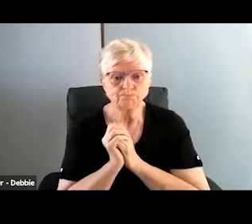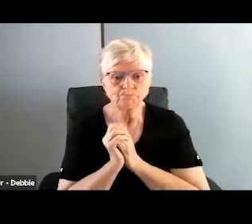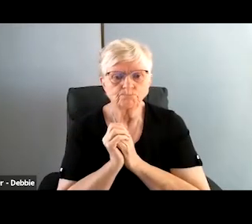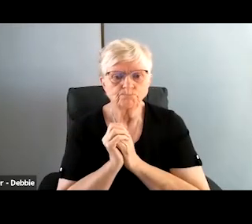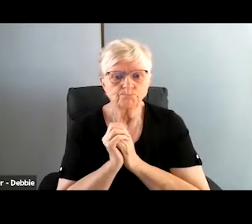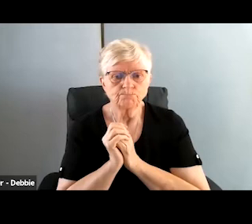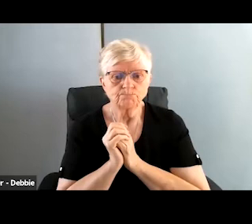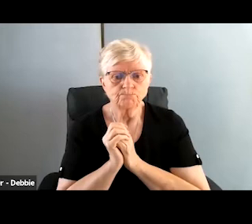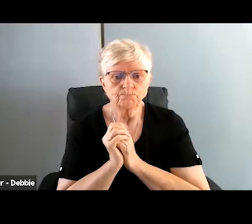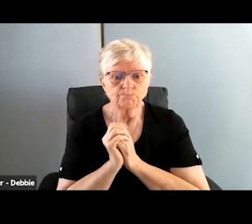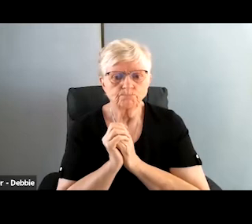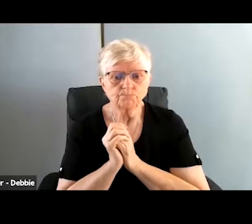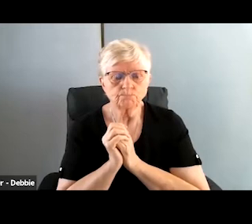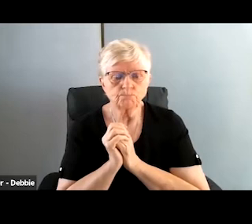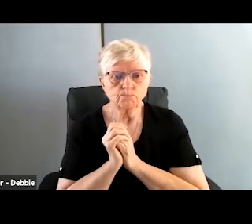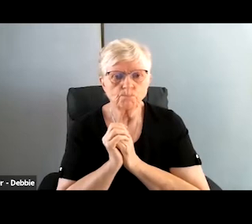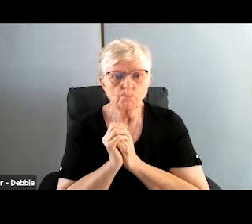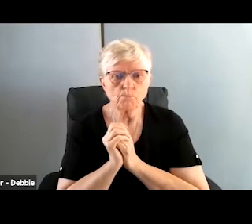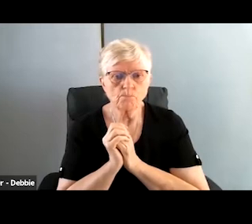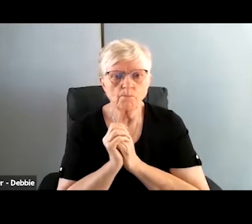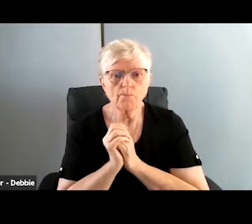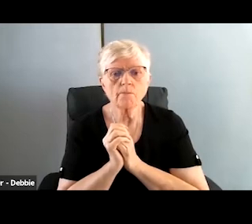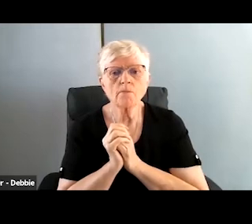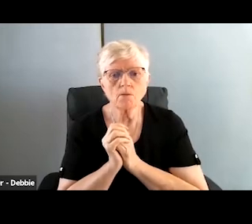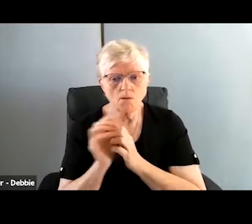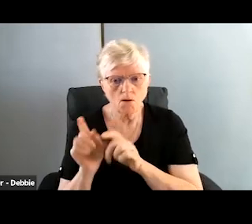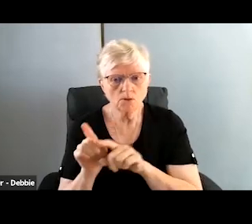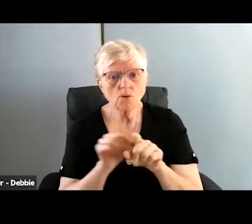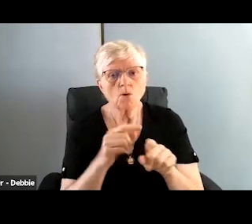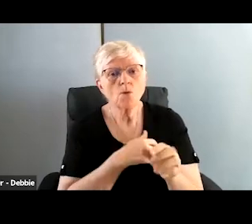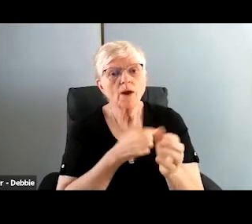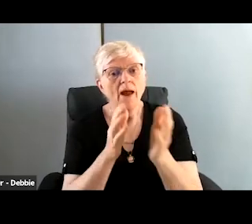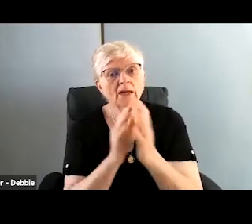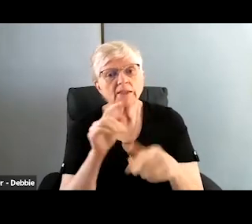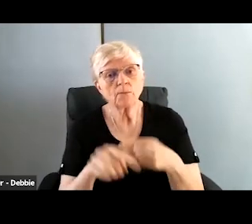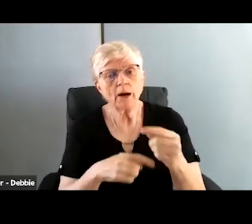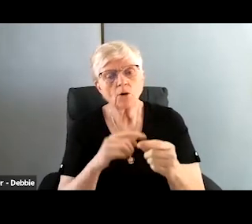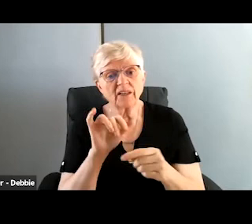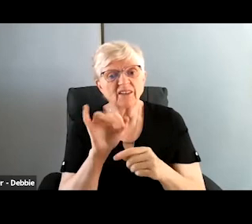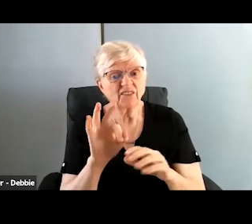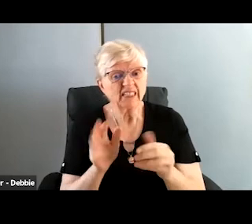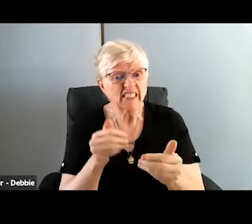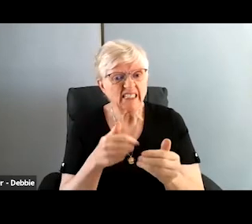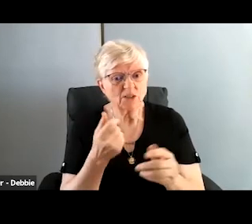ARE WEARING FACE MASKS. OTHERS WHO ARE WEARING FACE MASKS. IT'S ABOUT HOW EASY IT IS TO UNDERSTAND OTHERS WHO ARE